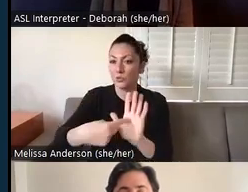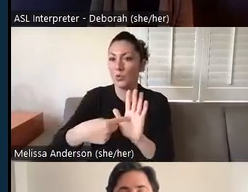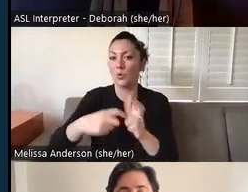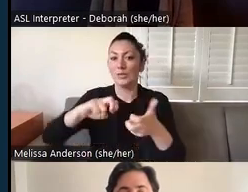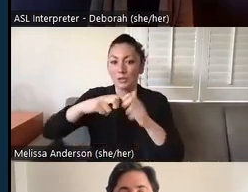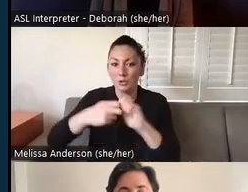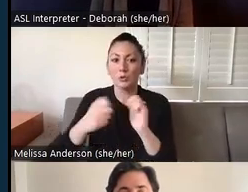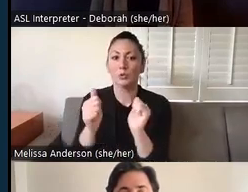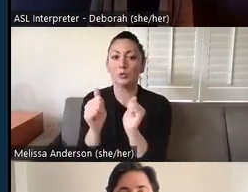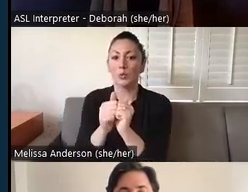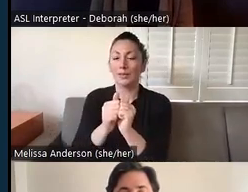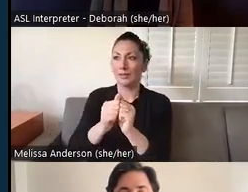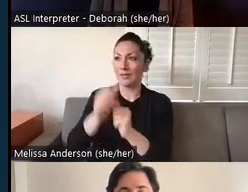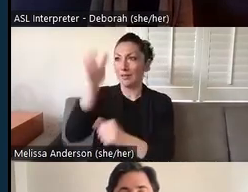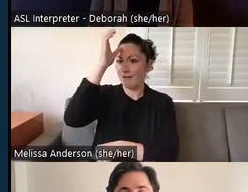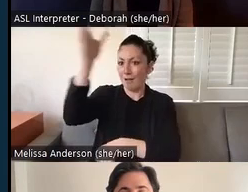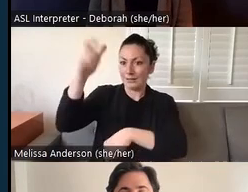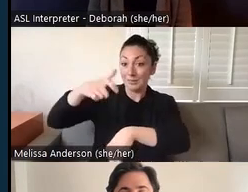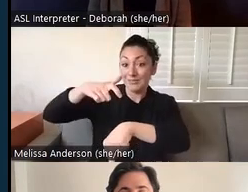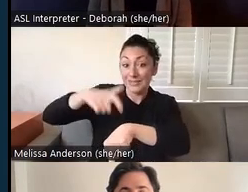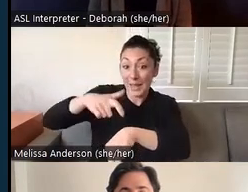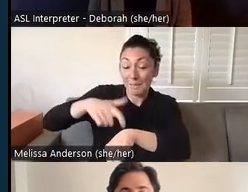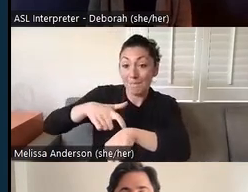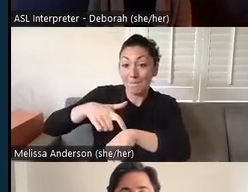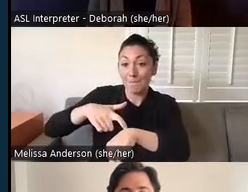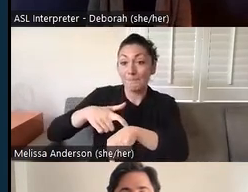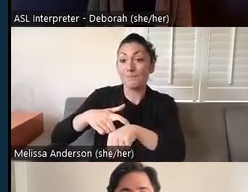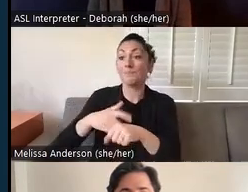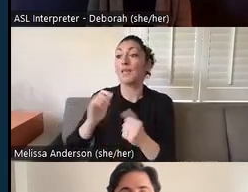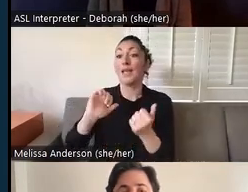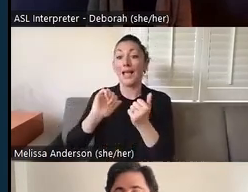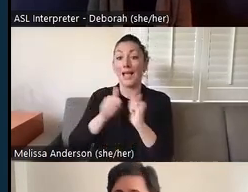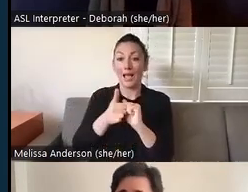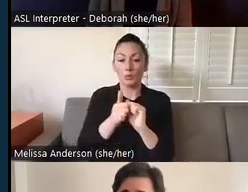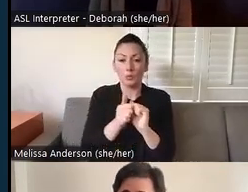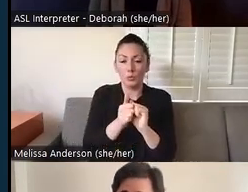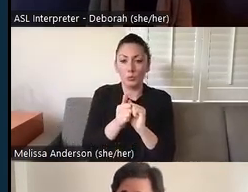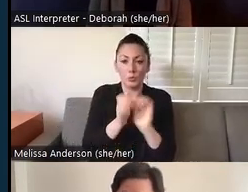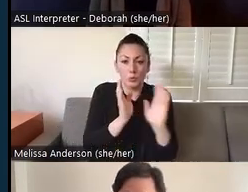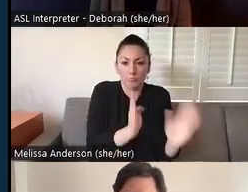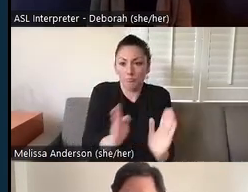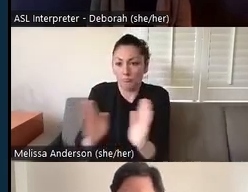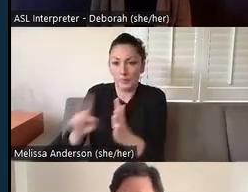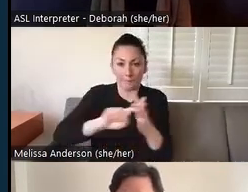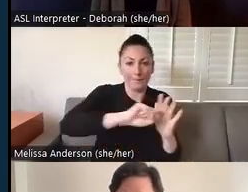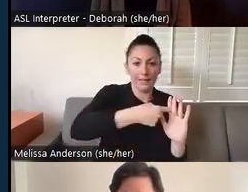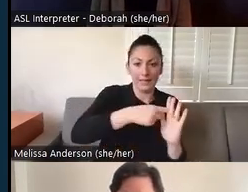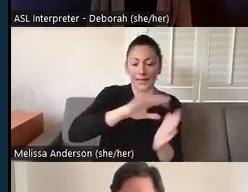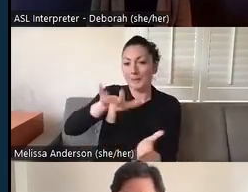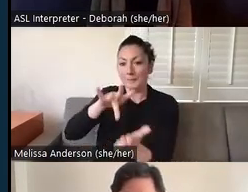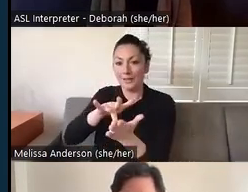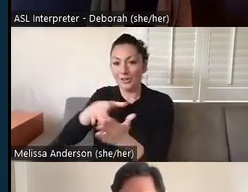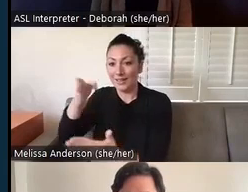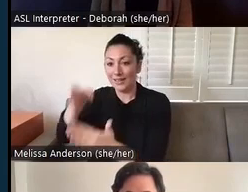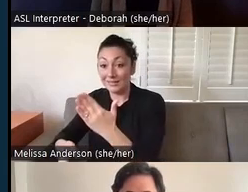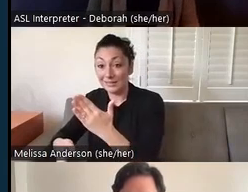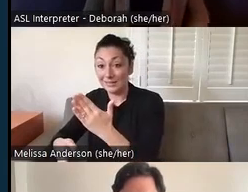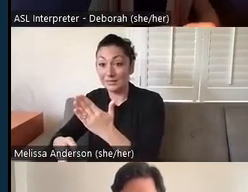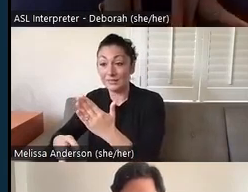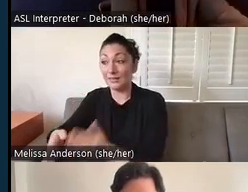deprivation can show issues with: concepts of time; how to organize